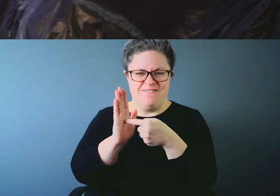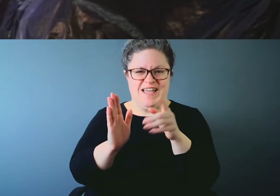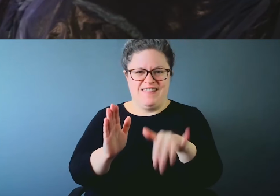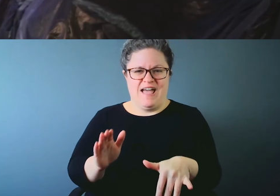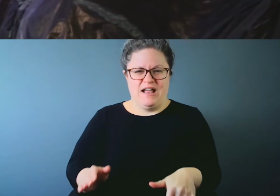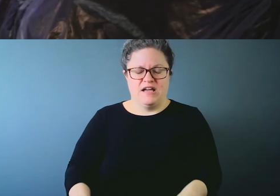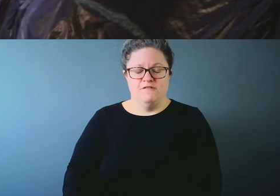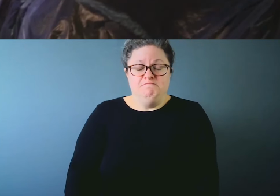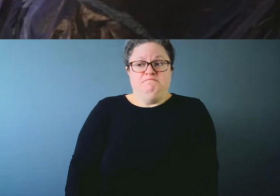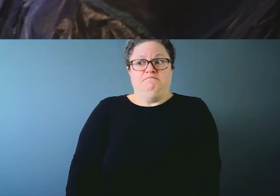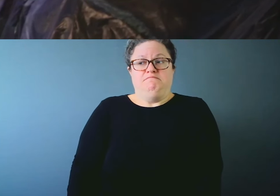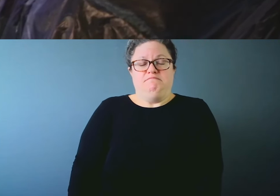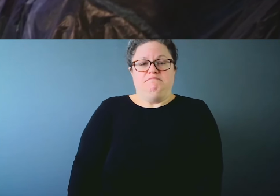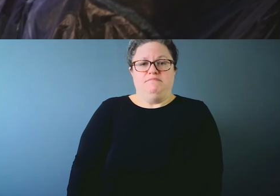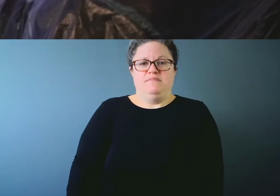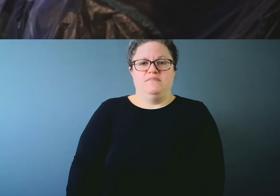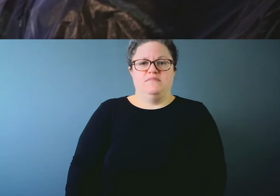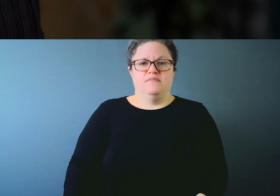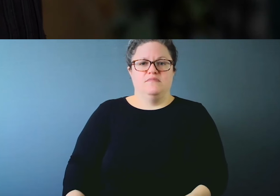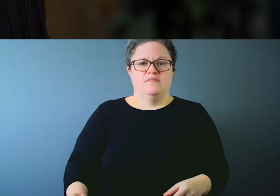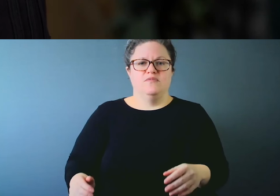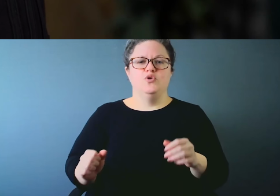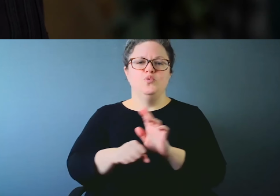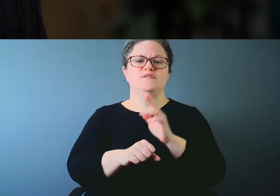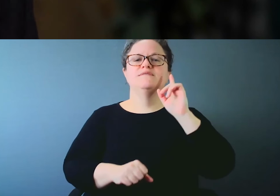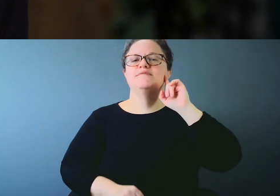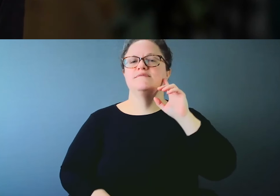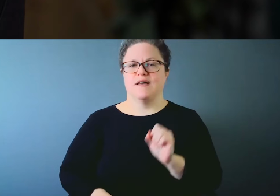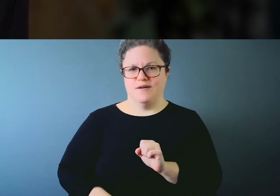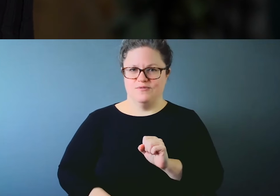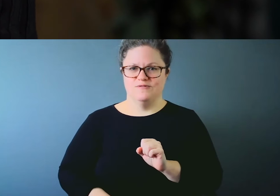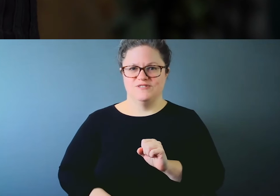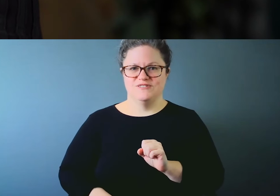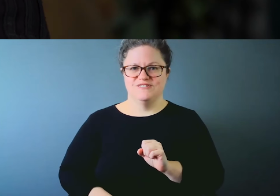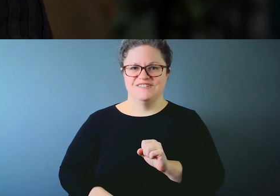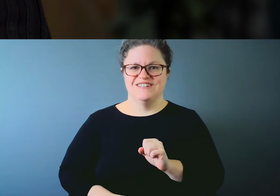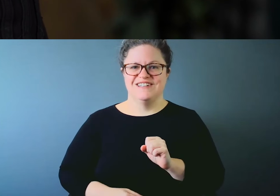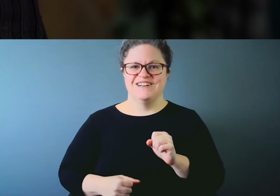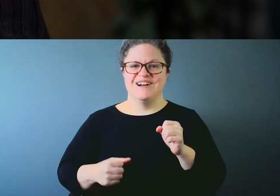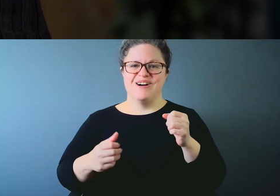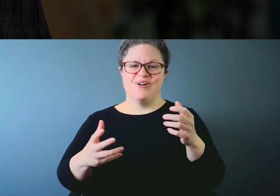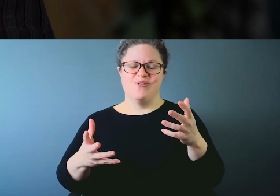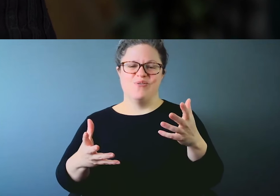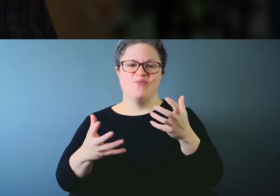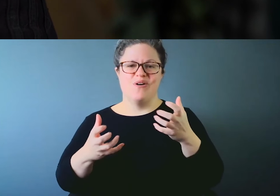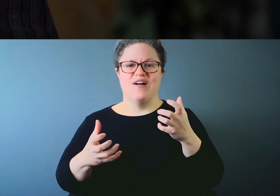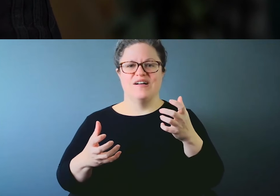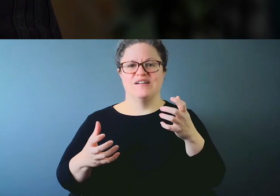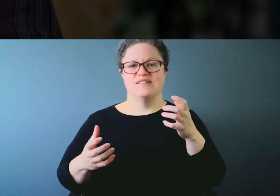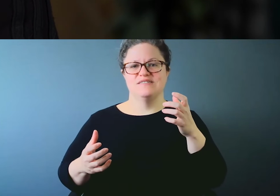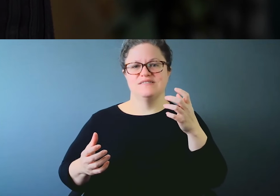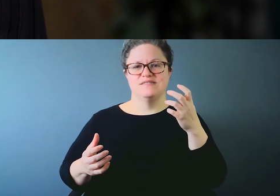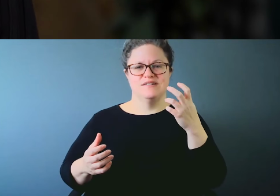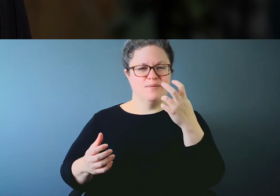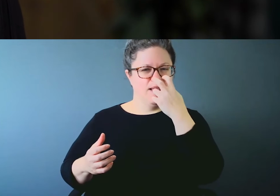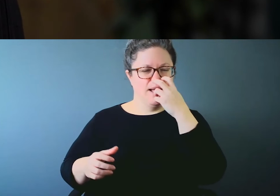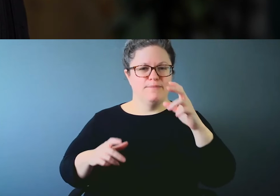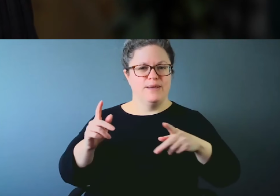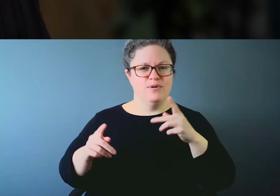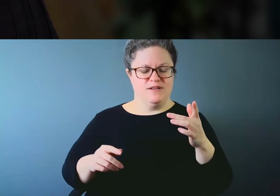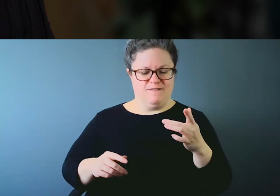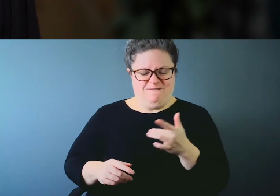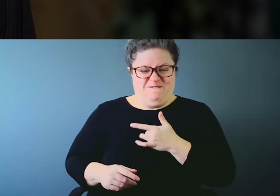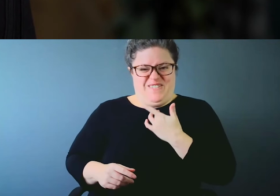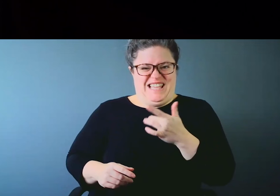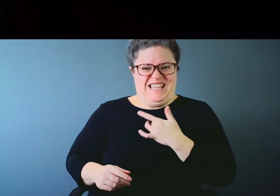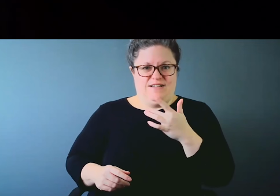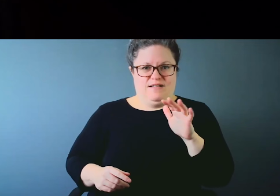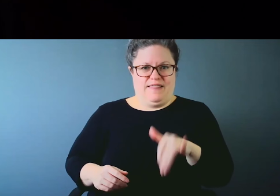attention in a- in a way with with sound so that that is communicated. That kind of the feeling of the- of the room.